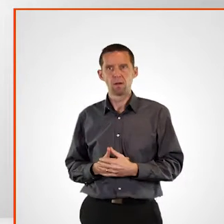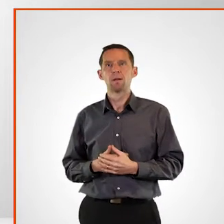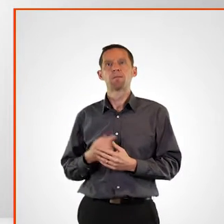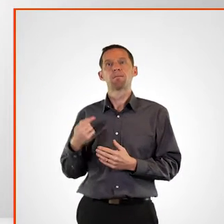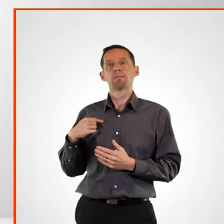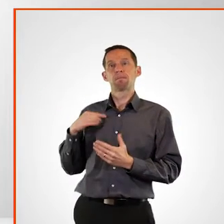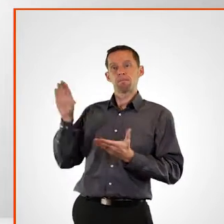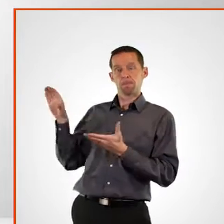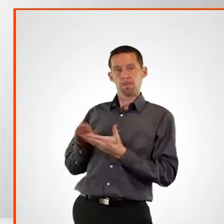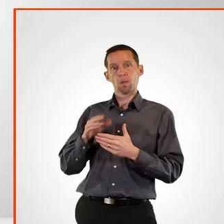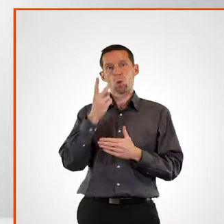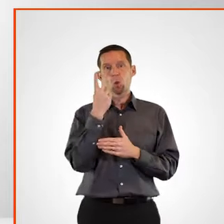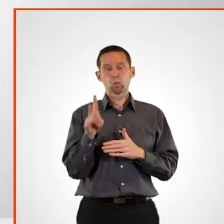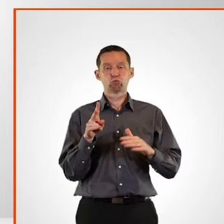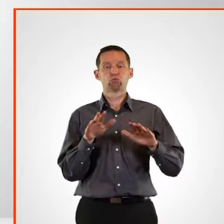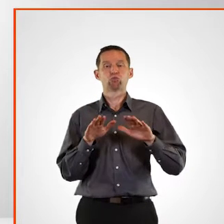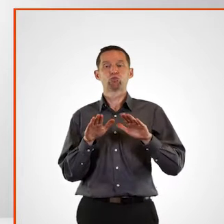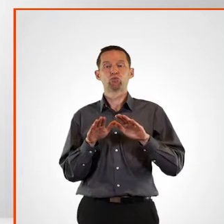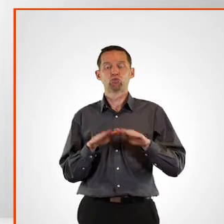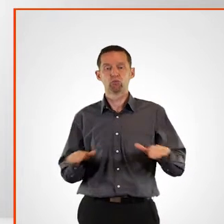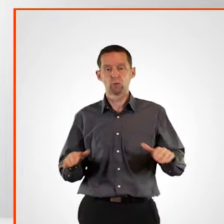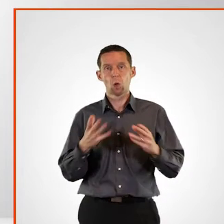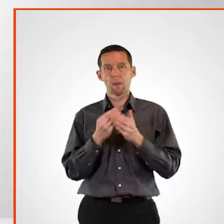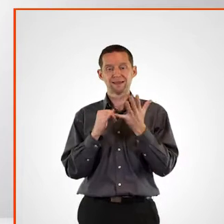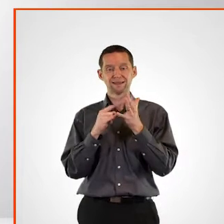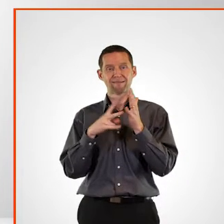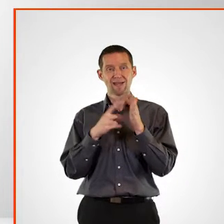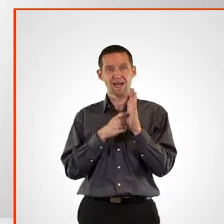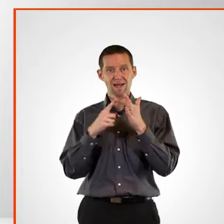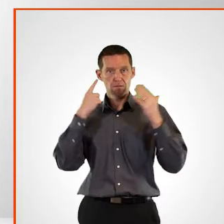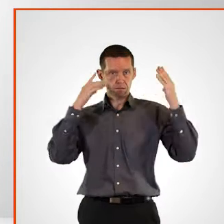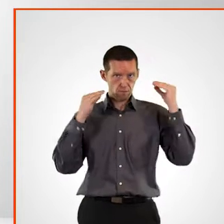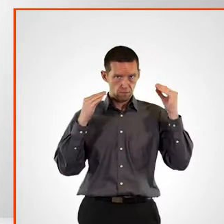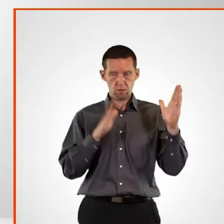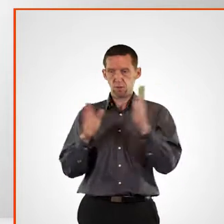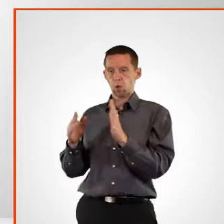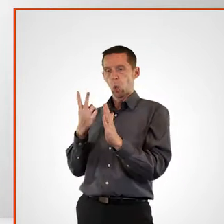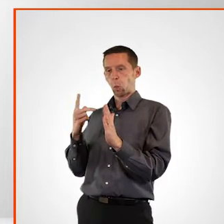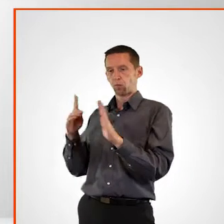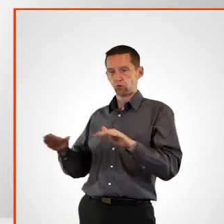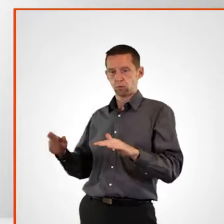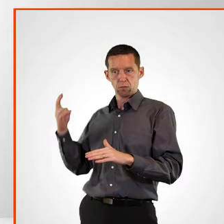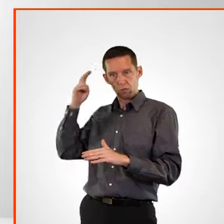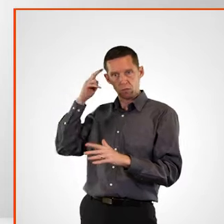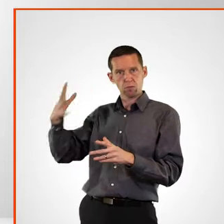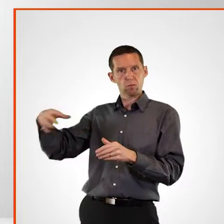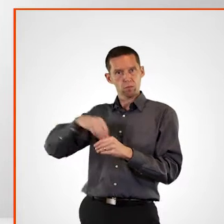We were able to get these 20 children with severe hearing loss and these 21 children with cochlear implants who participated.